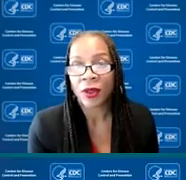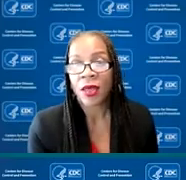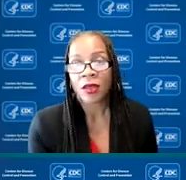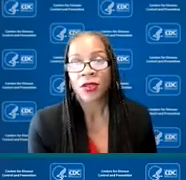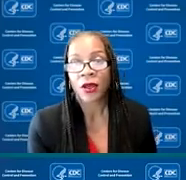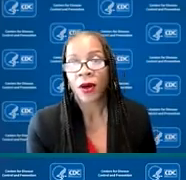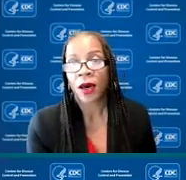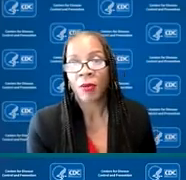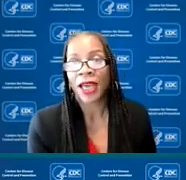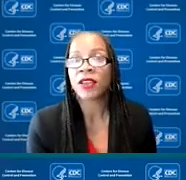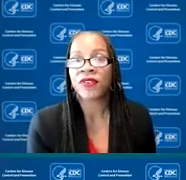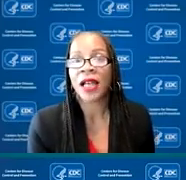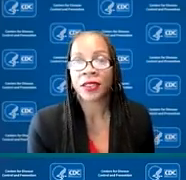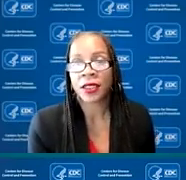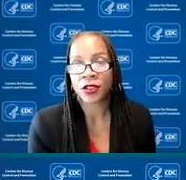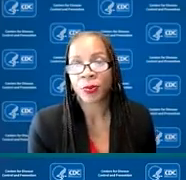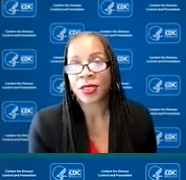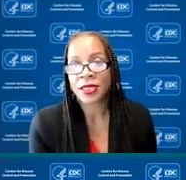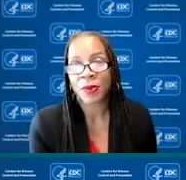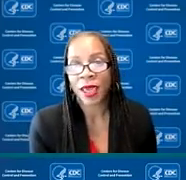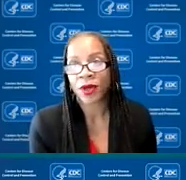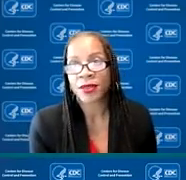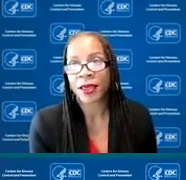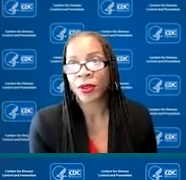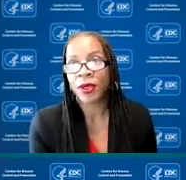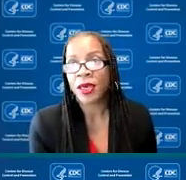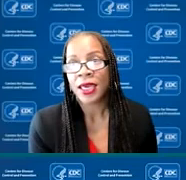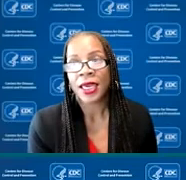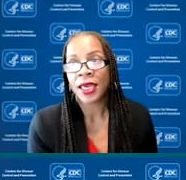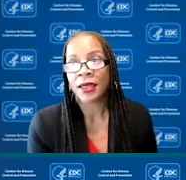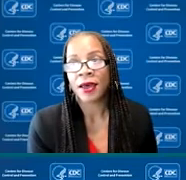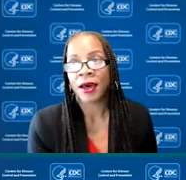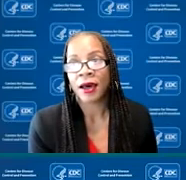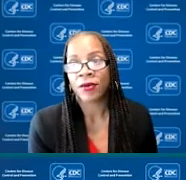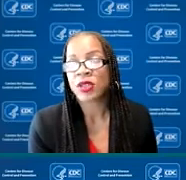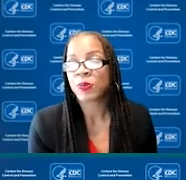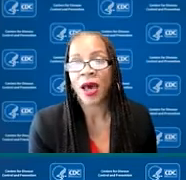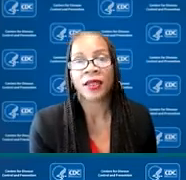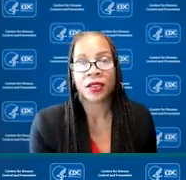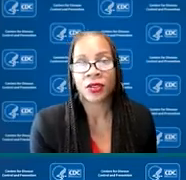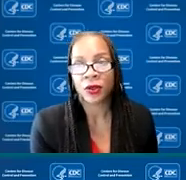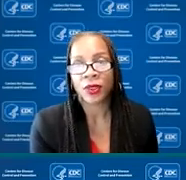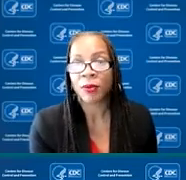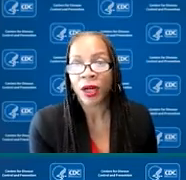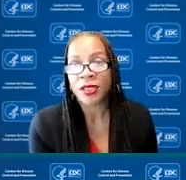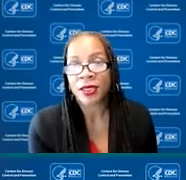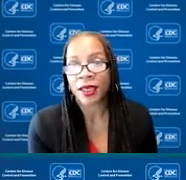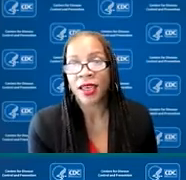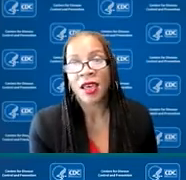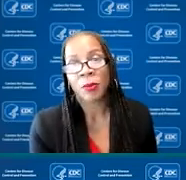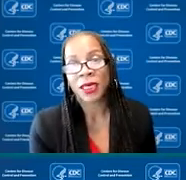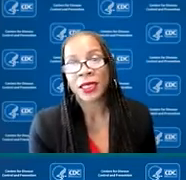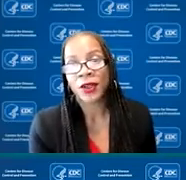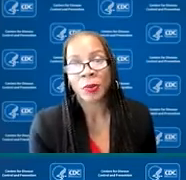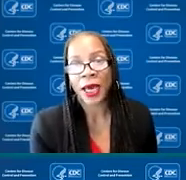So I could volunteer to participate, for example, in responding to an emergency but be clear about,